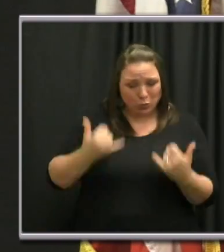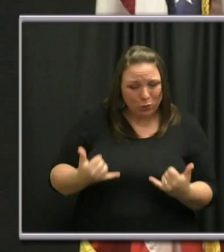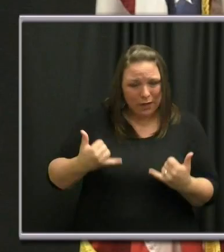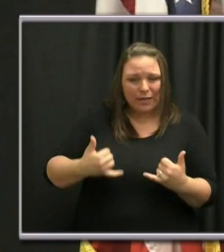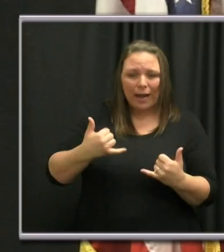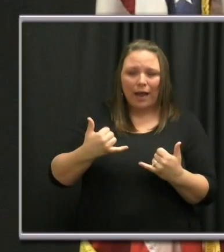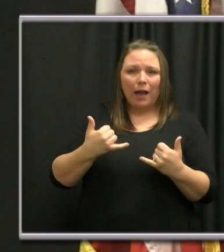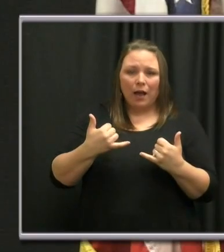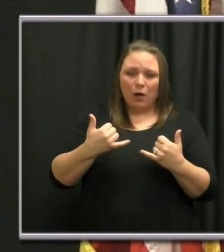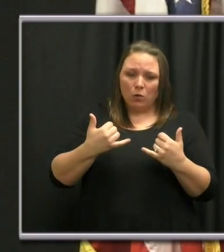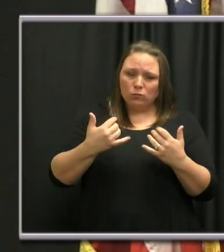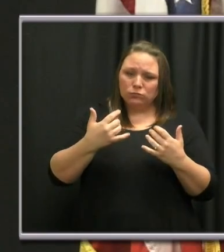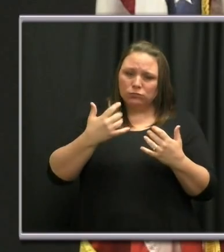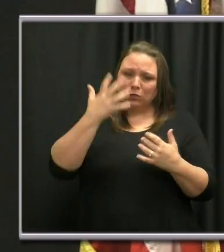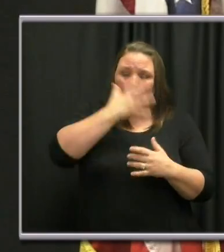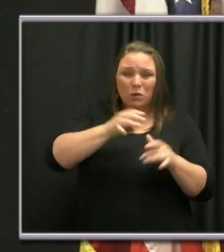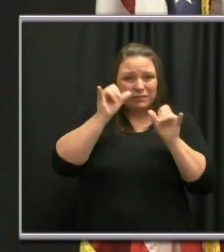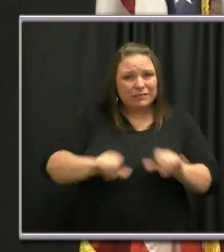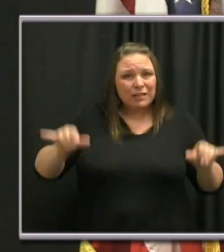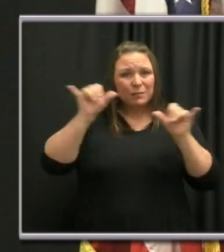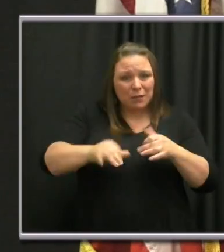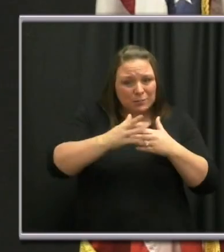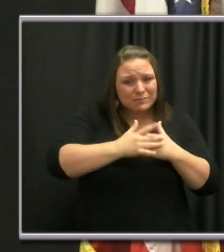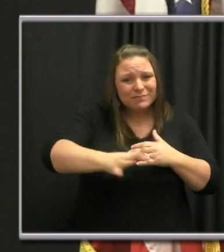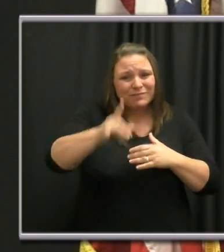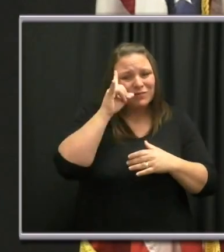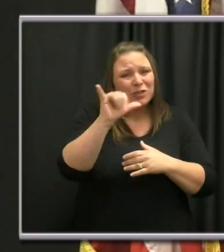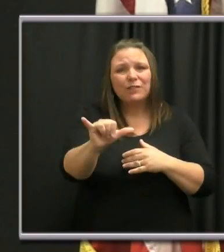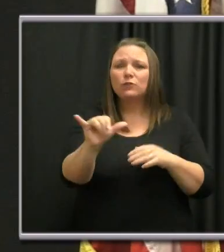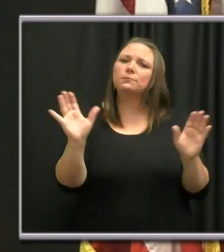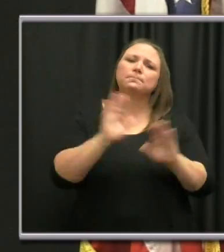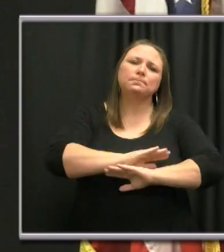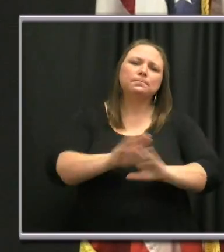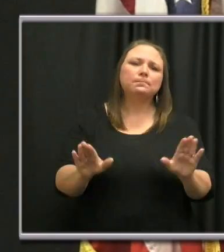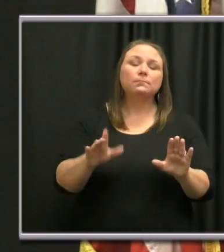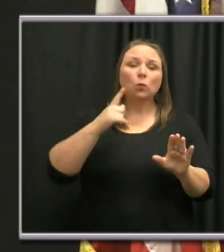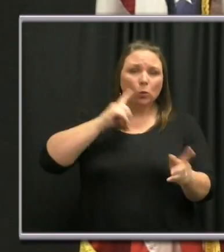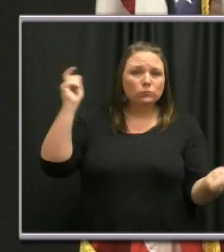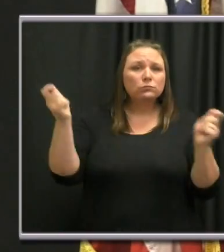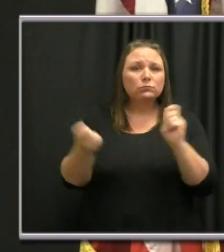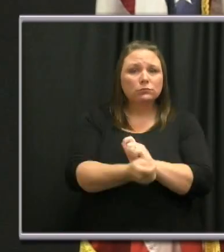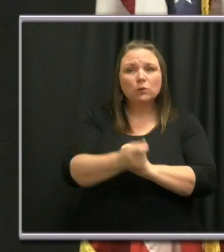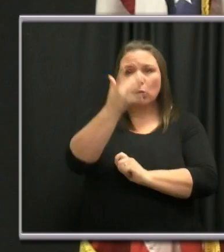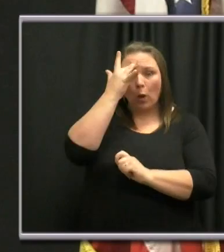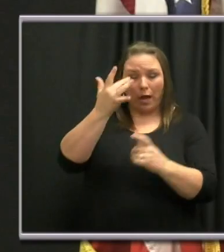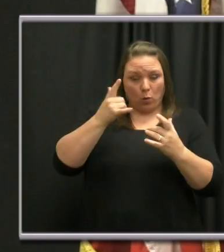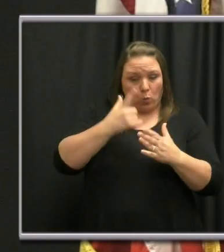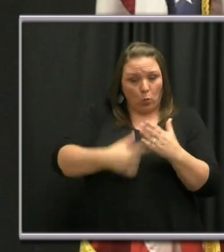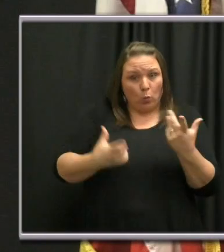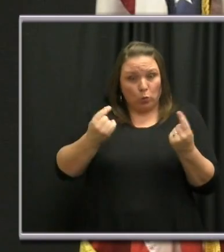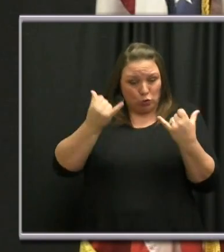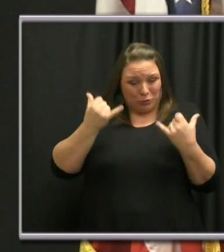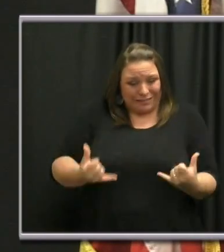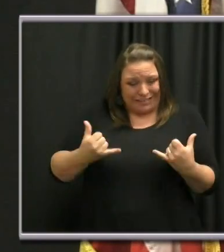KNOWING THAT WHERE WE ARE NOW IS NOT WHERE WE WILL ALWAYS BE.